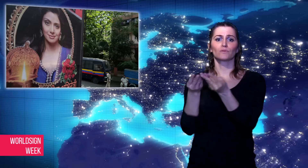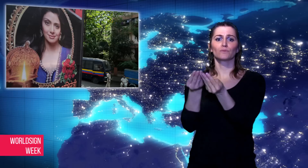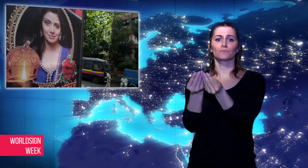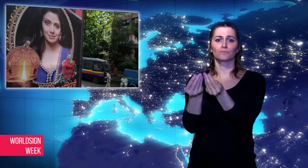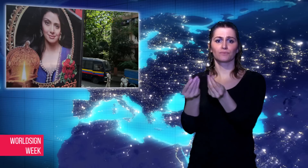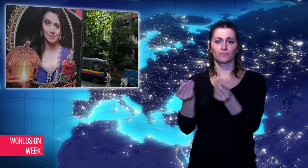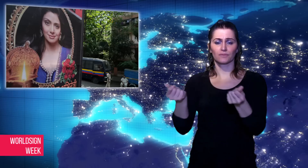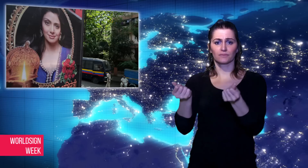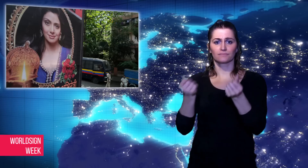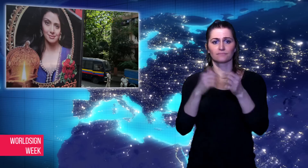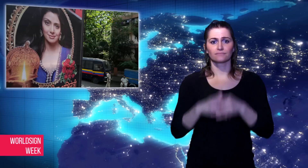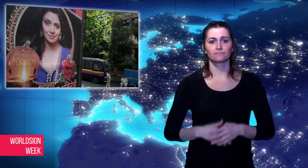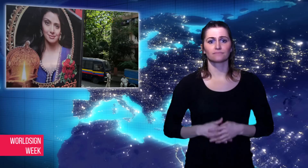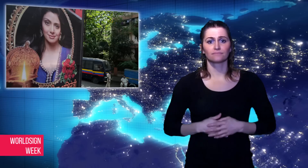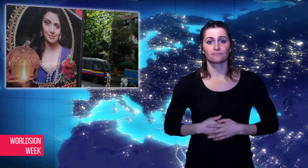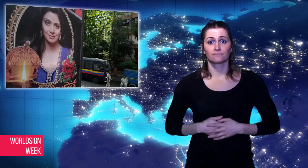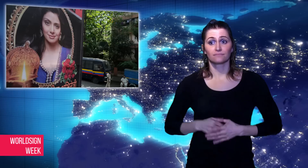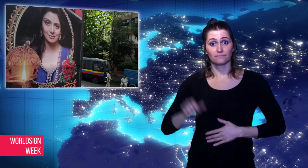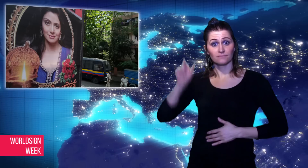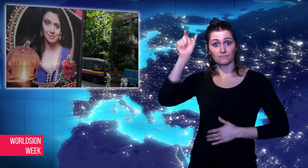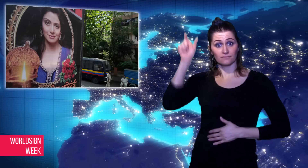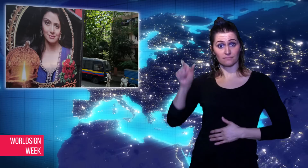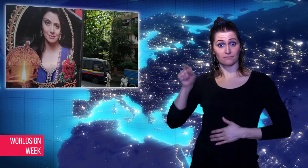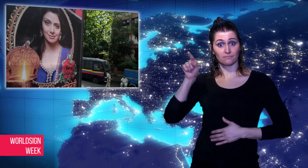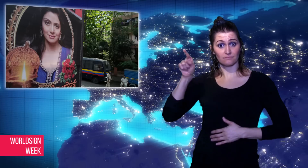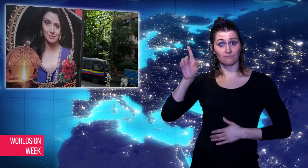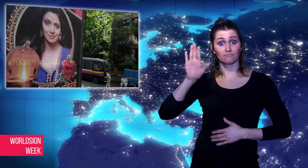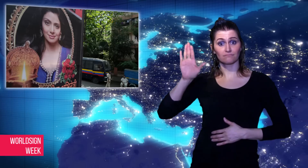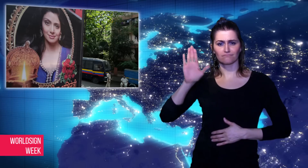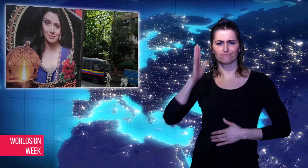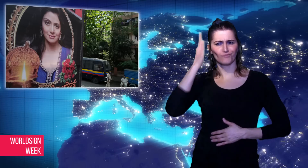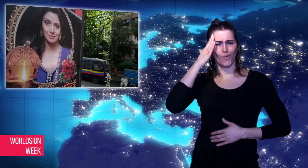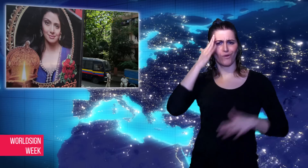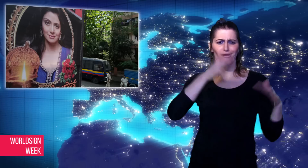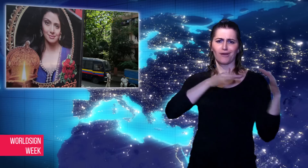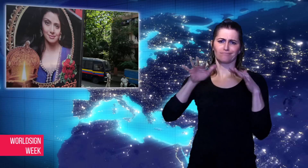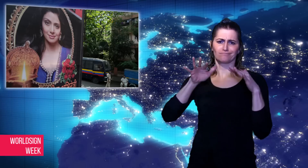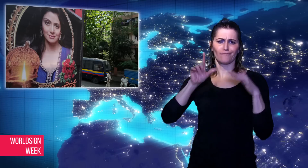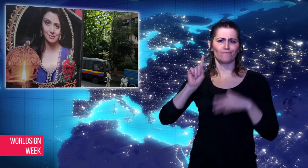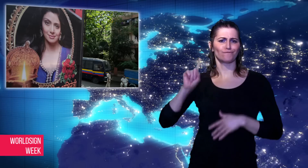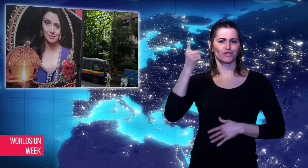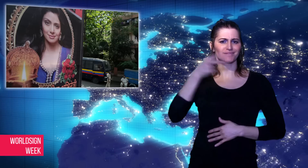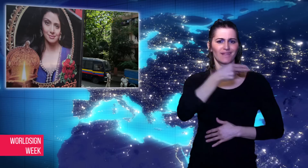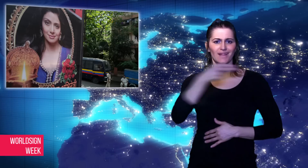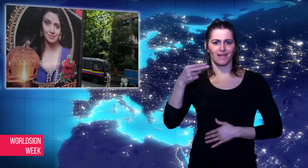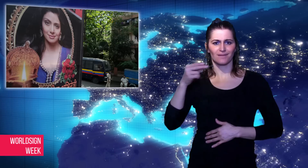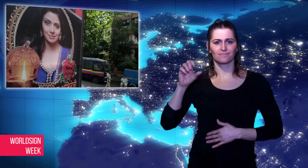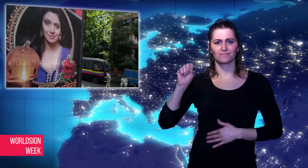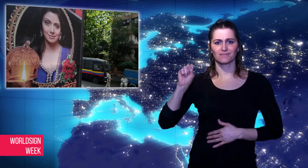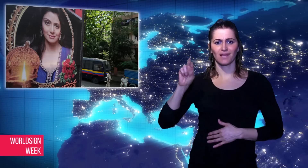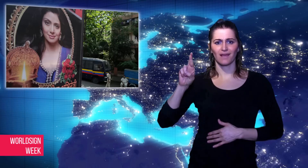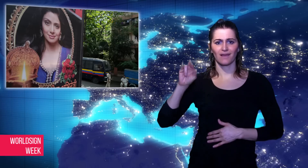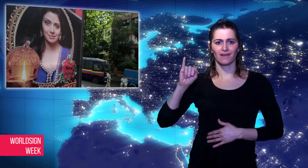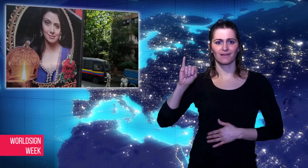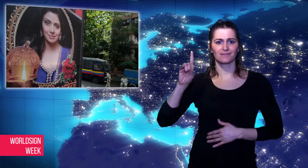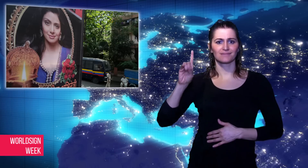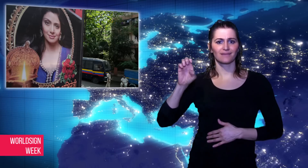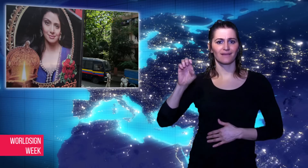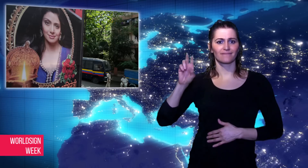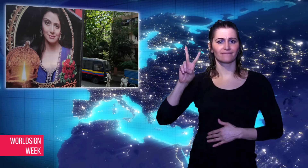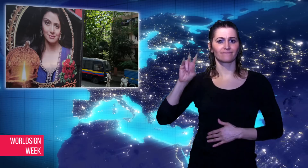scheduled for Wednesday. Going by her